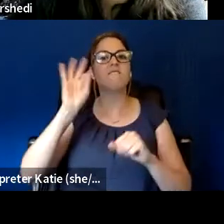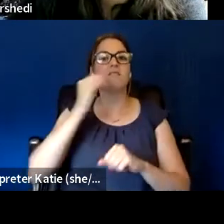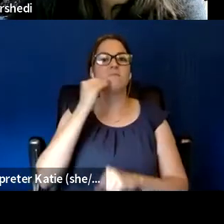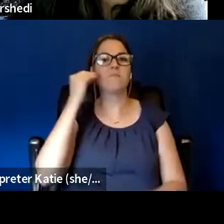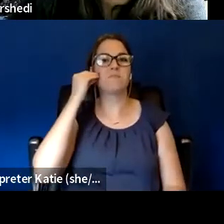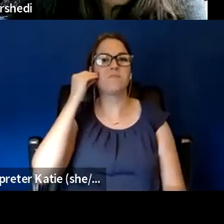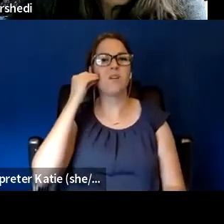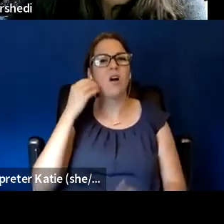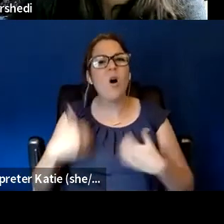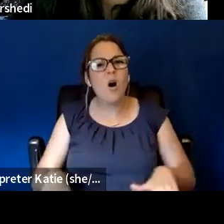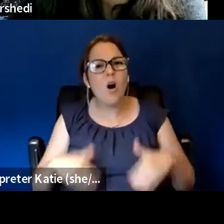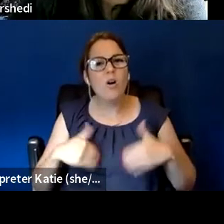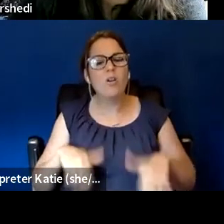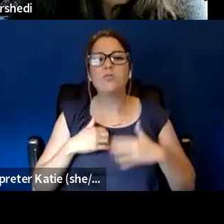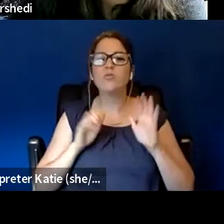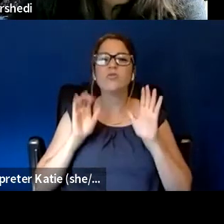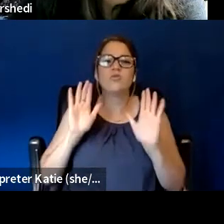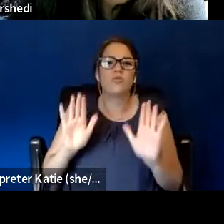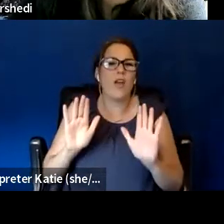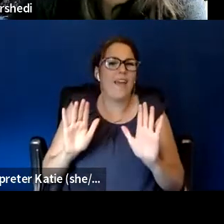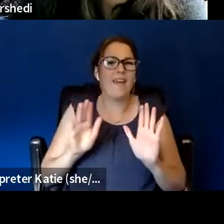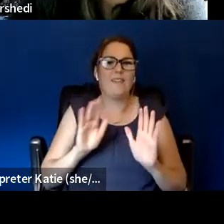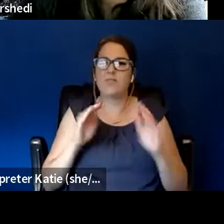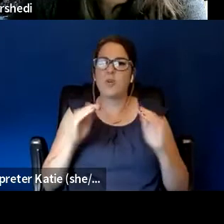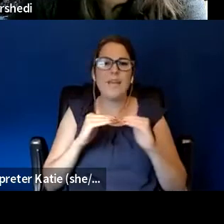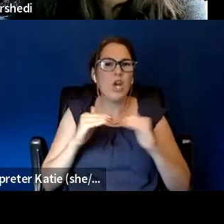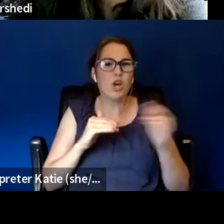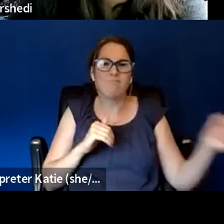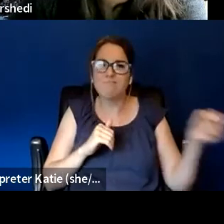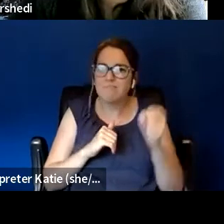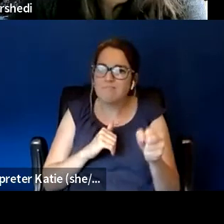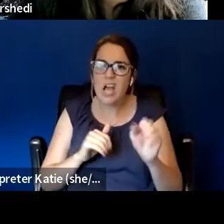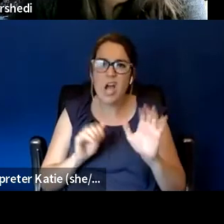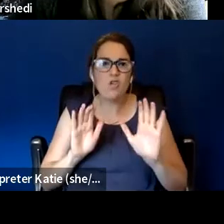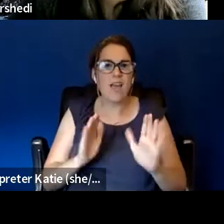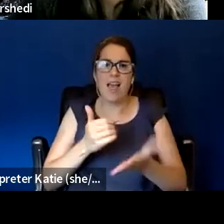to work with people in that way alongside the doctors,